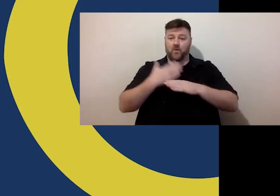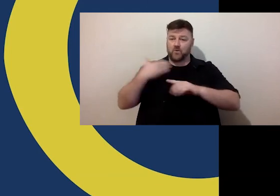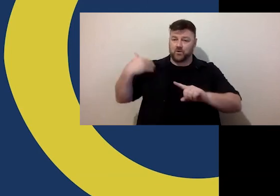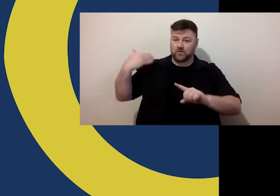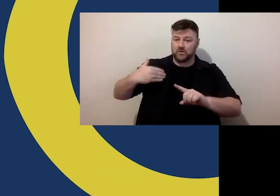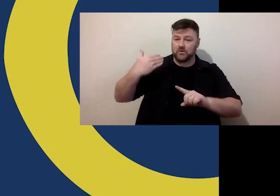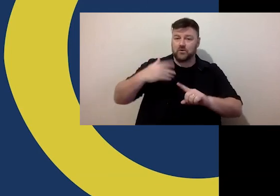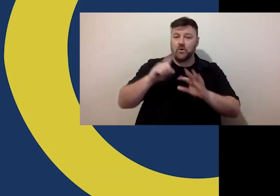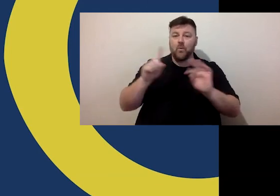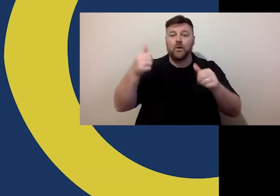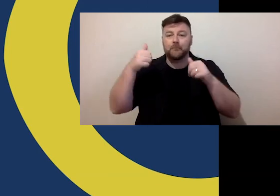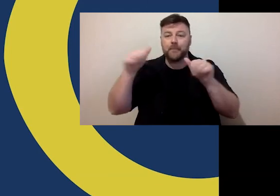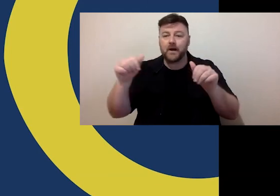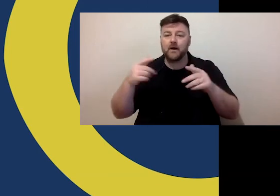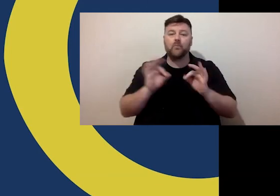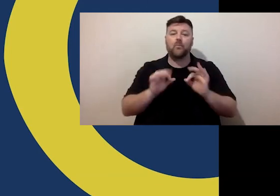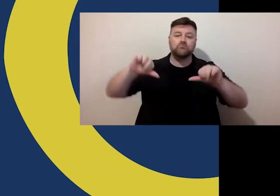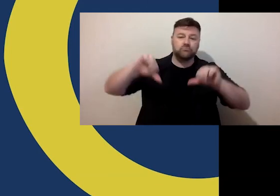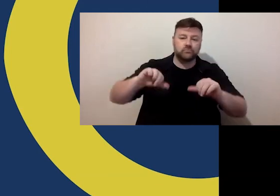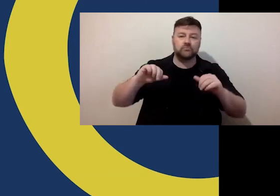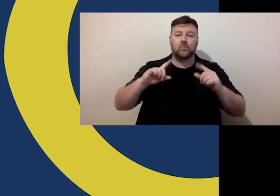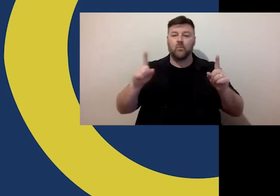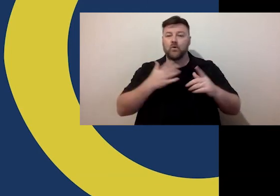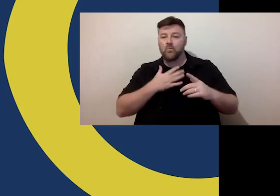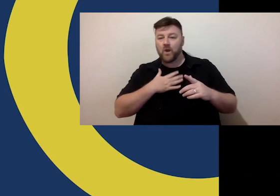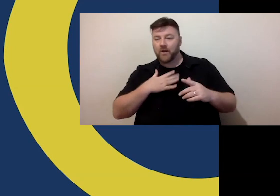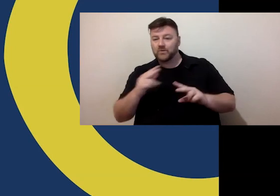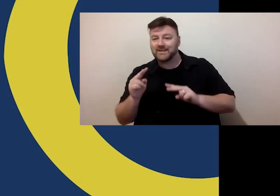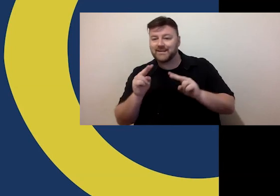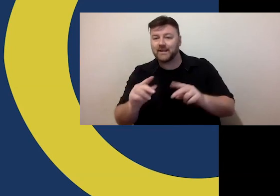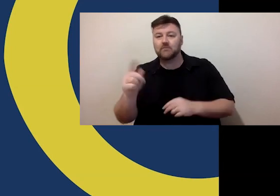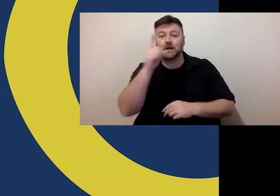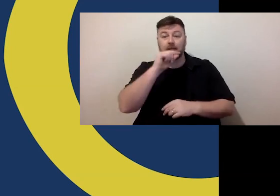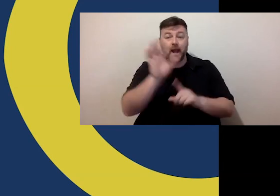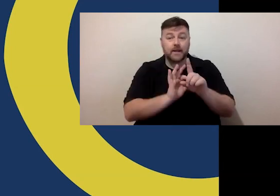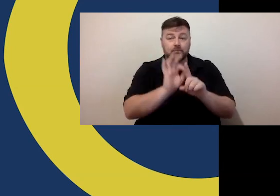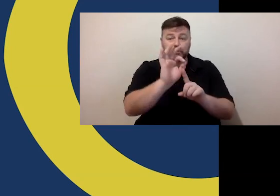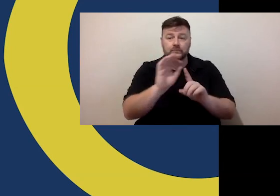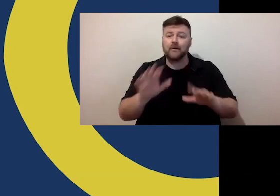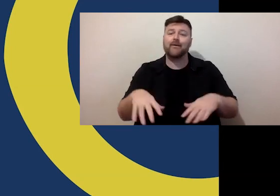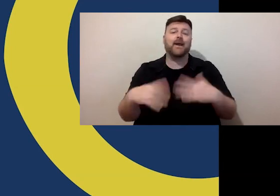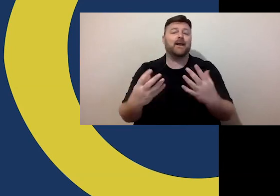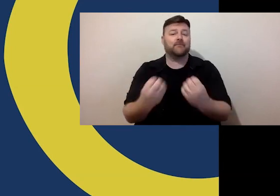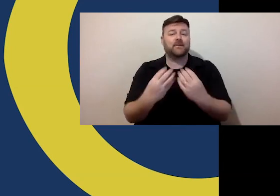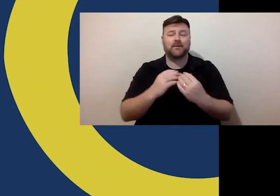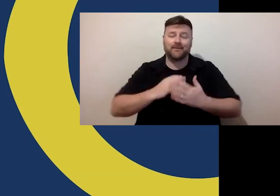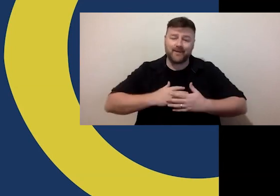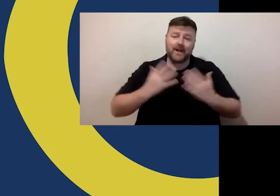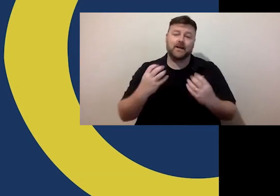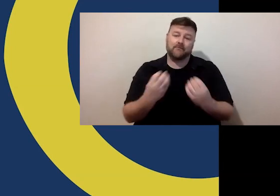you'd like to see, what could be improved - any kind of feedback is really valuable for us to make sure that we are creating programs that